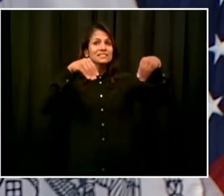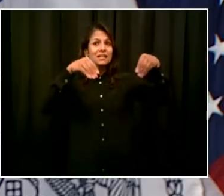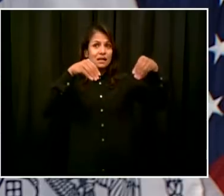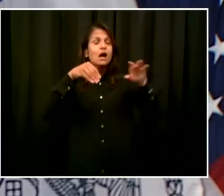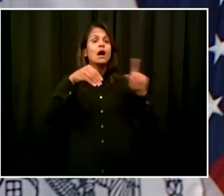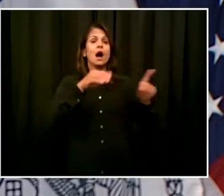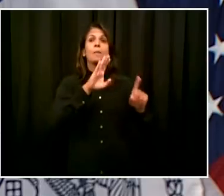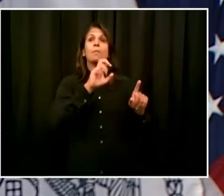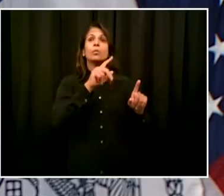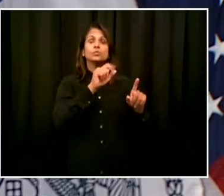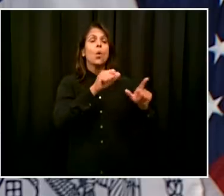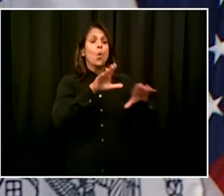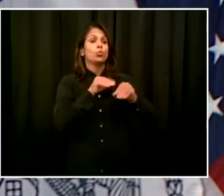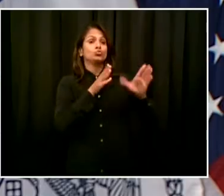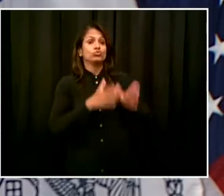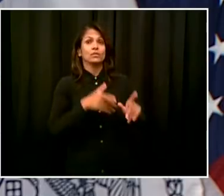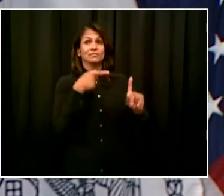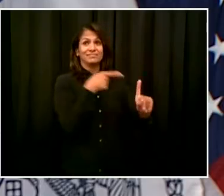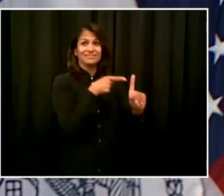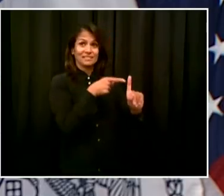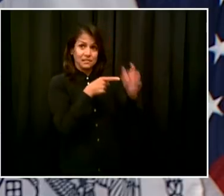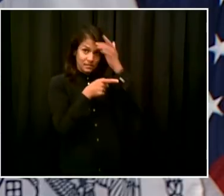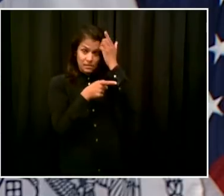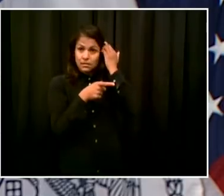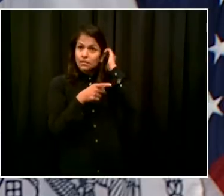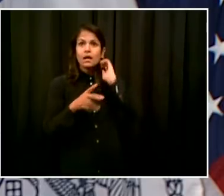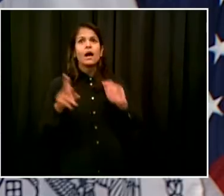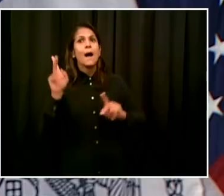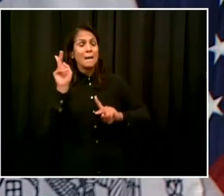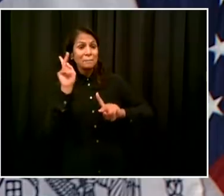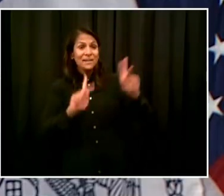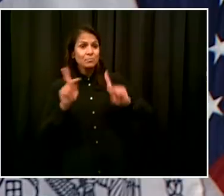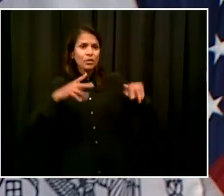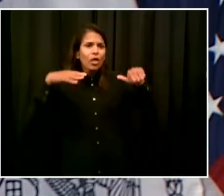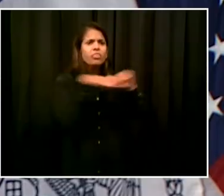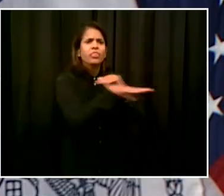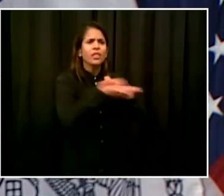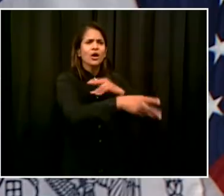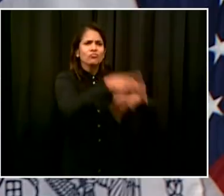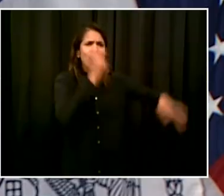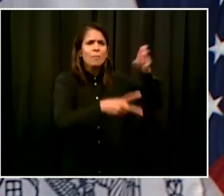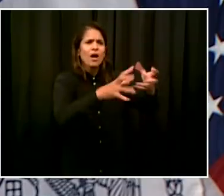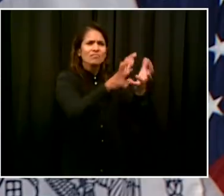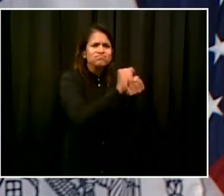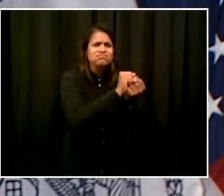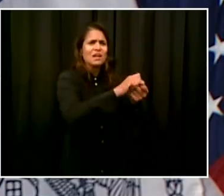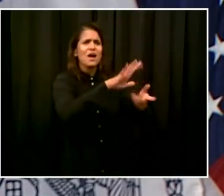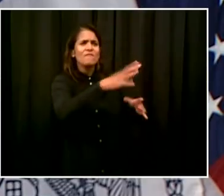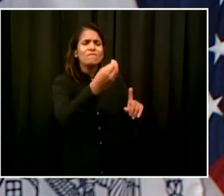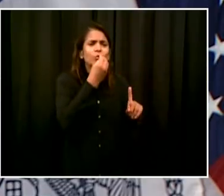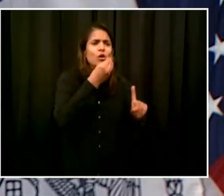OWNERS THIS WEEK TO DISCUSS PERSSITT EN ROBBERIES AND